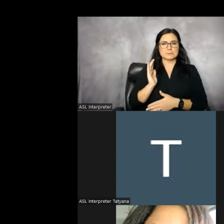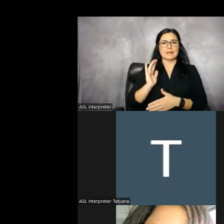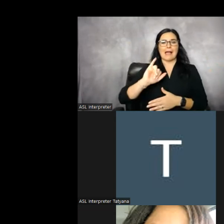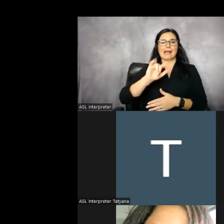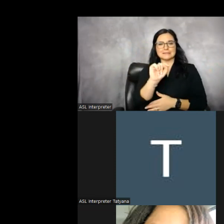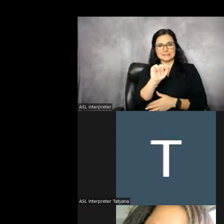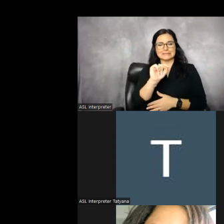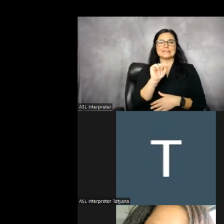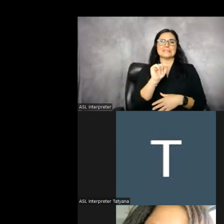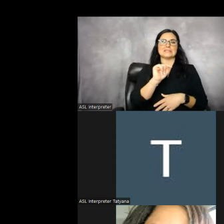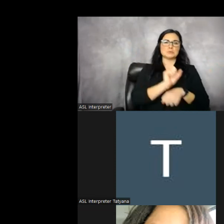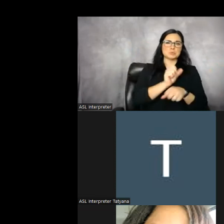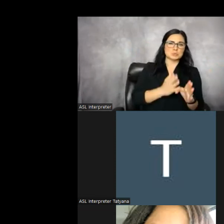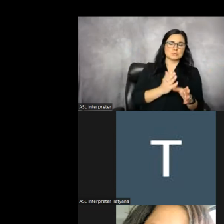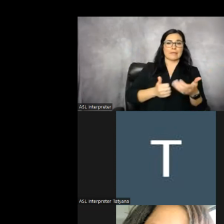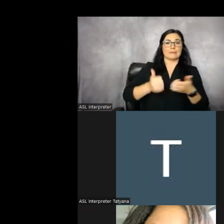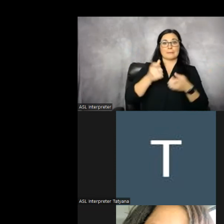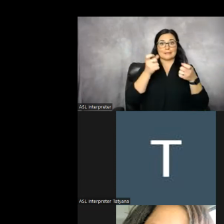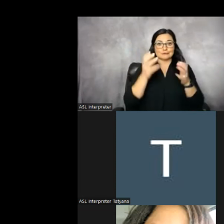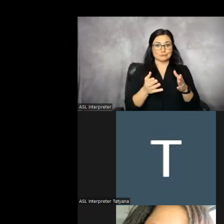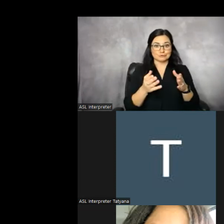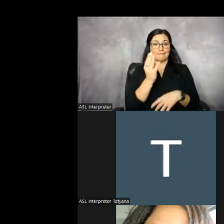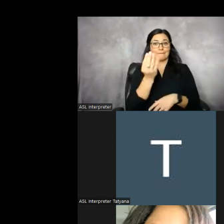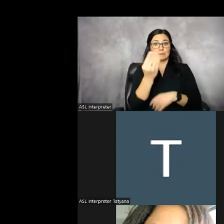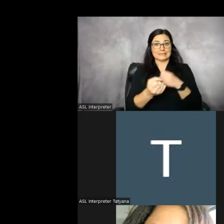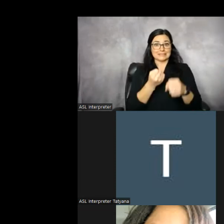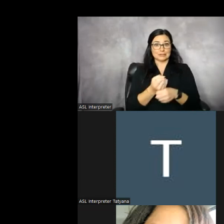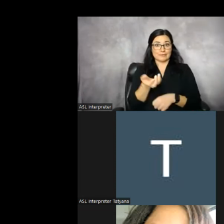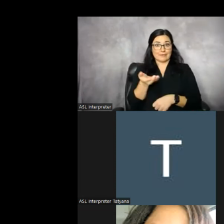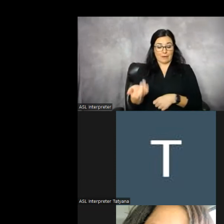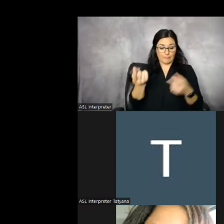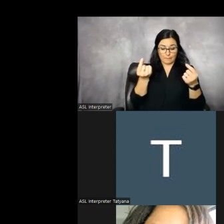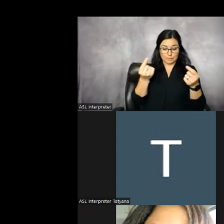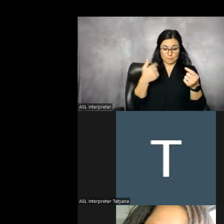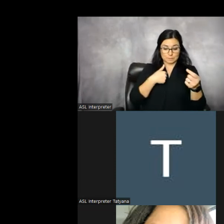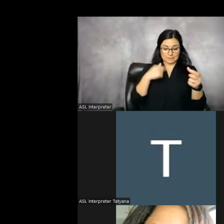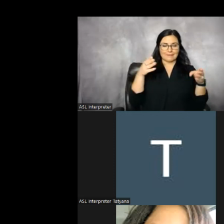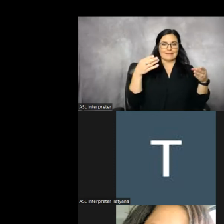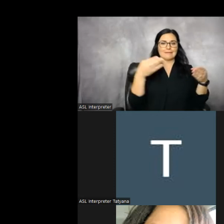And then for 14 of those years I focused on building out the accessible procurement program there.